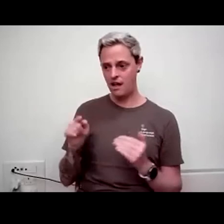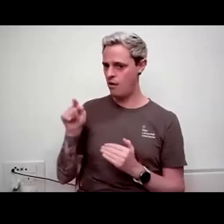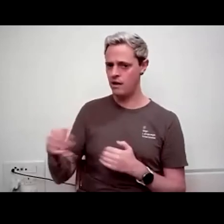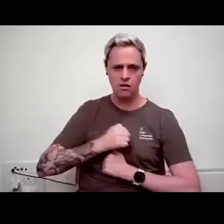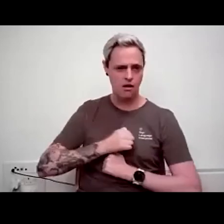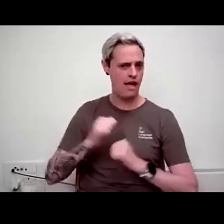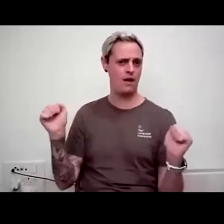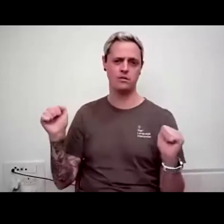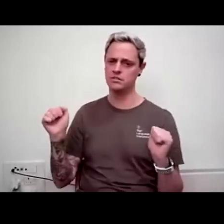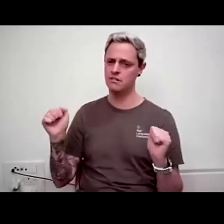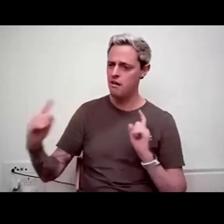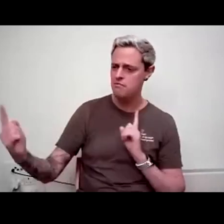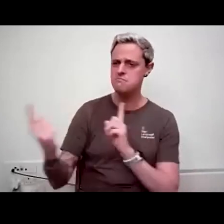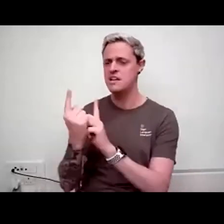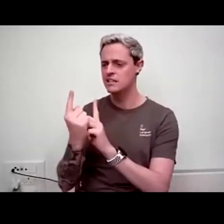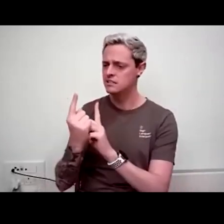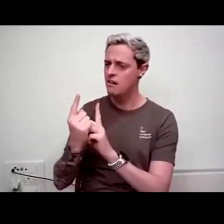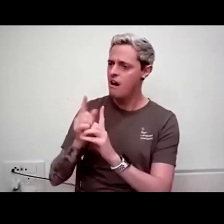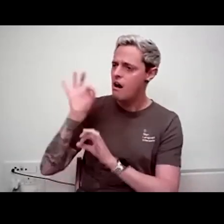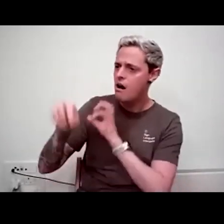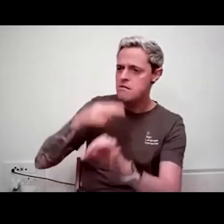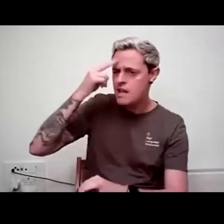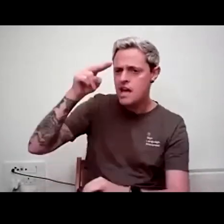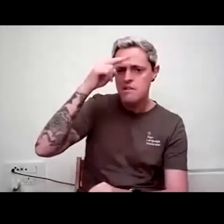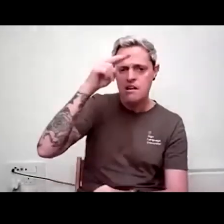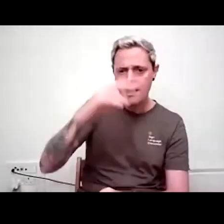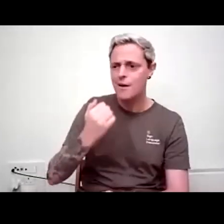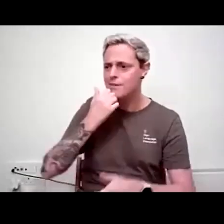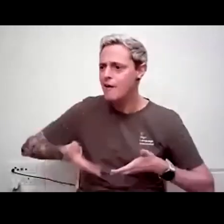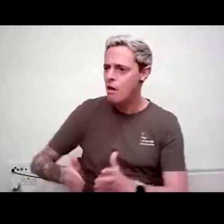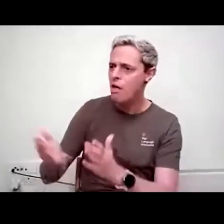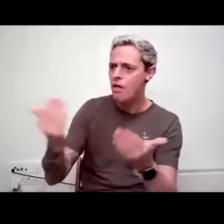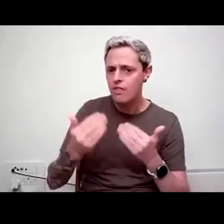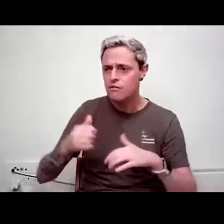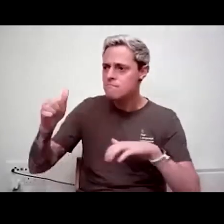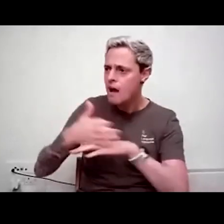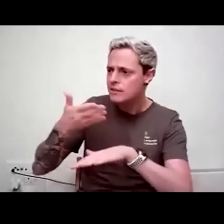He loves going up to strangers and asking their names, their dates of birth, their marital status,